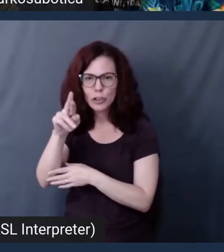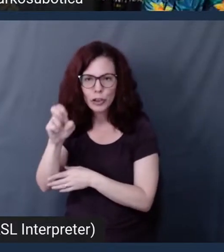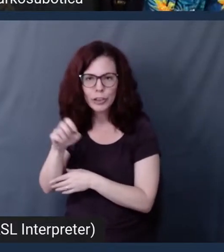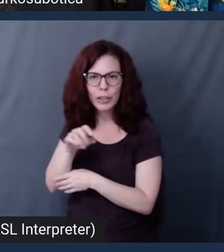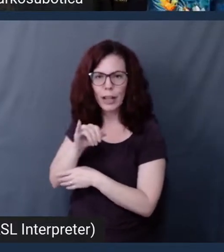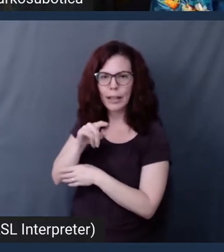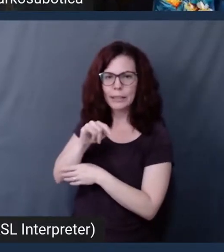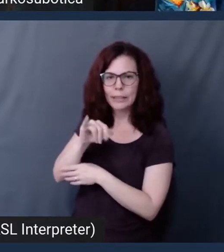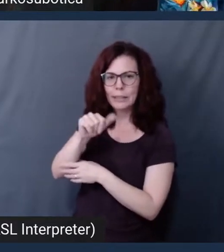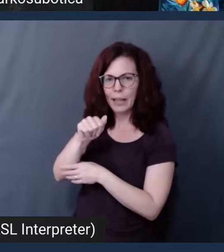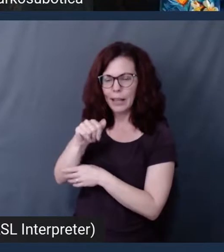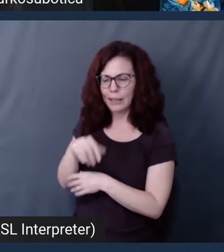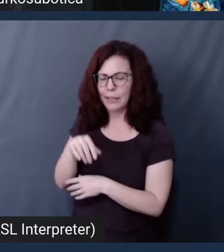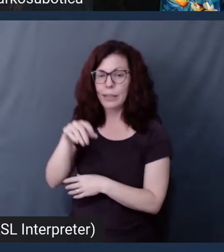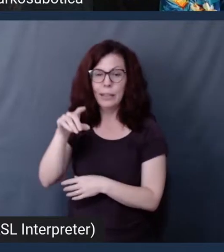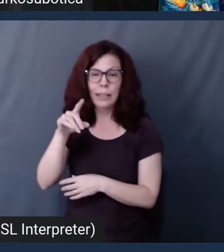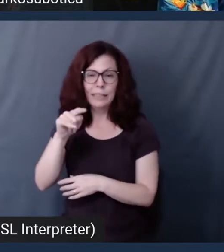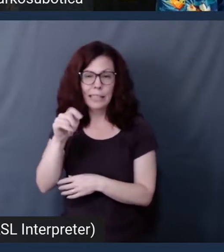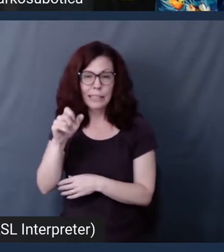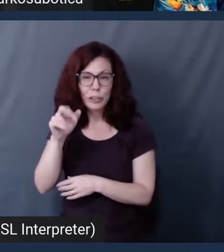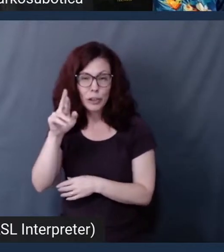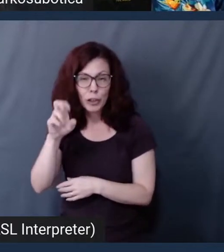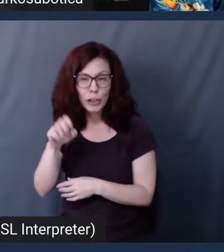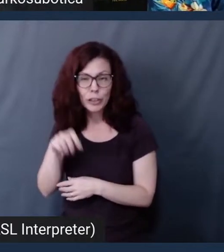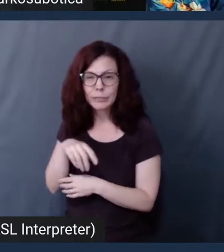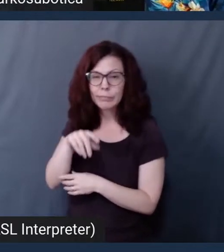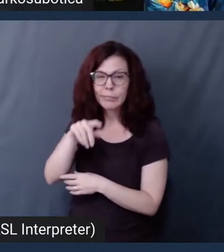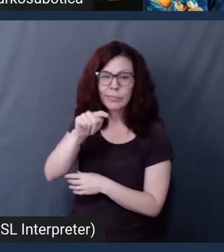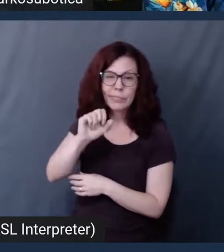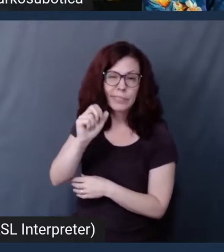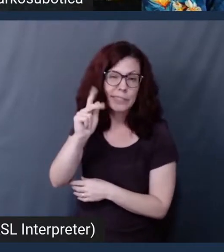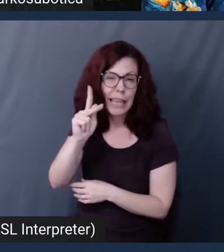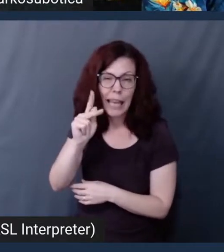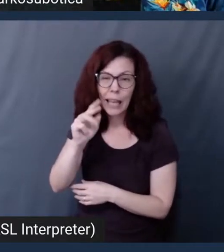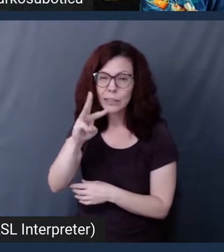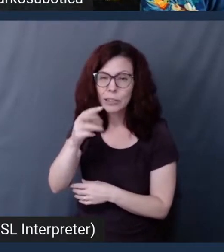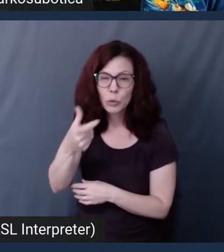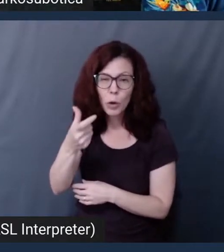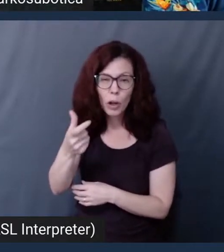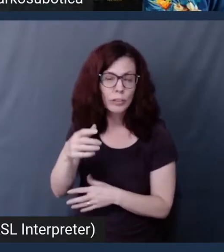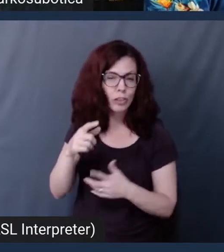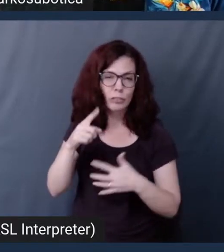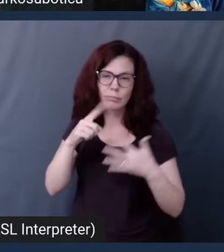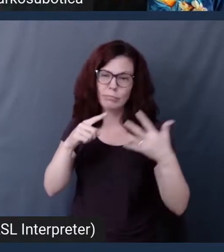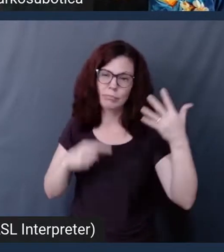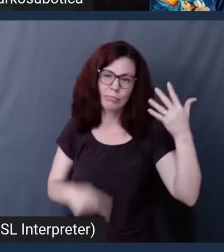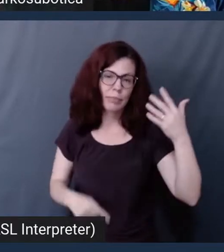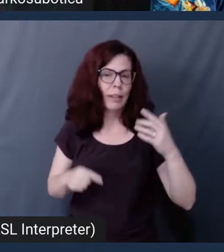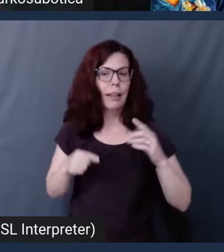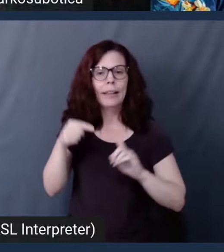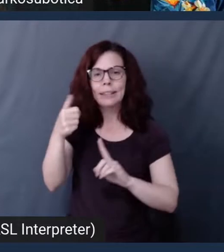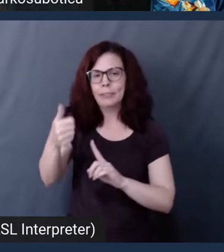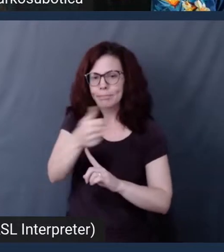TensorIoT, Big Med, TaskWatch, and a number of others that have ready-made computer vision applications